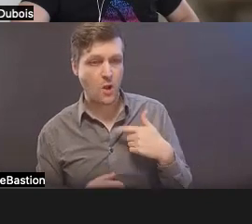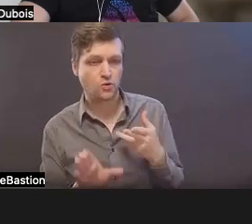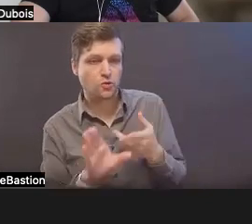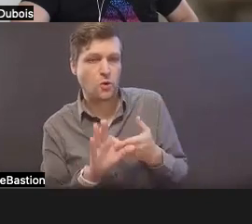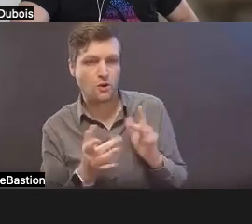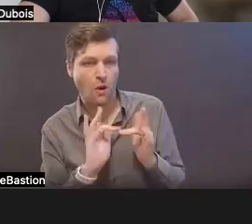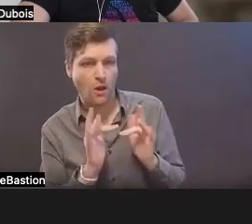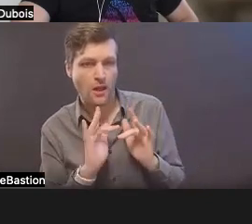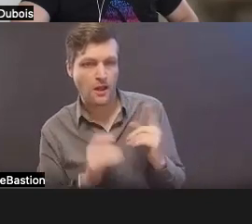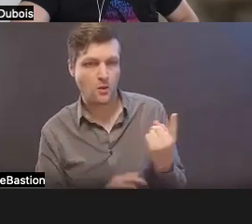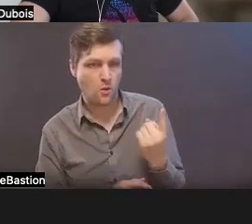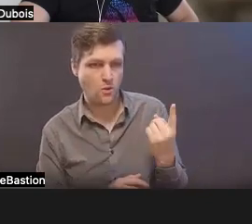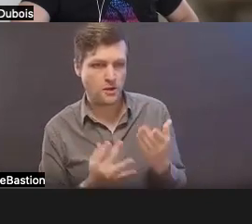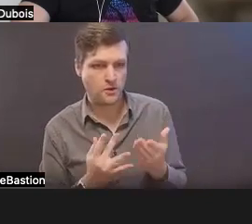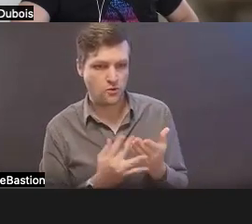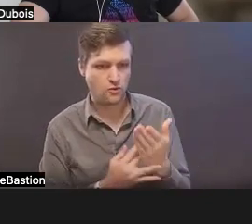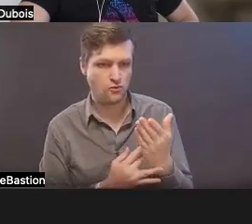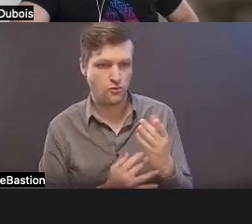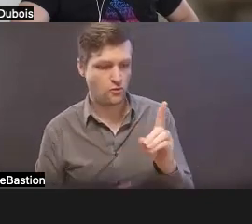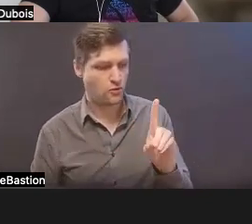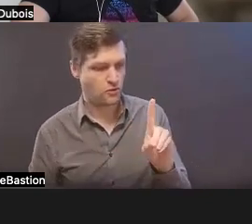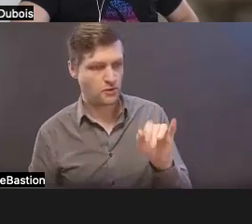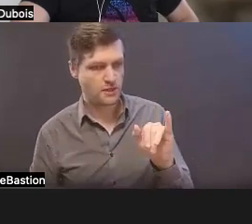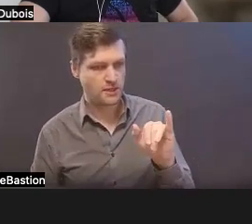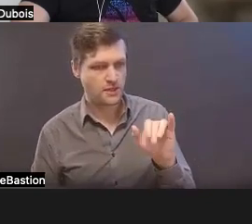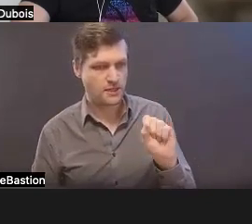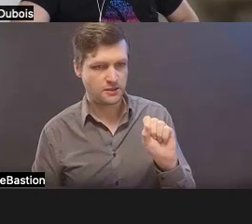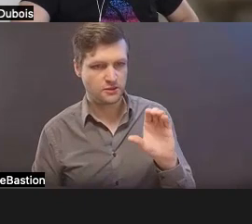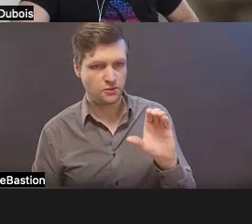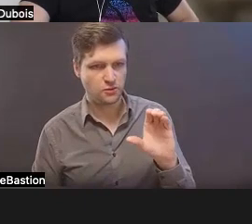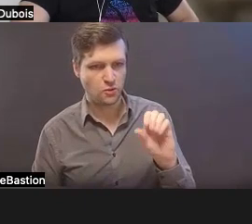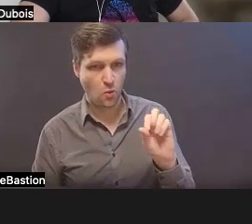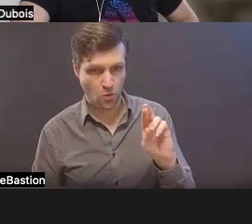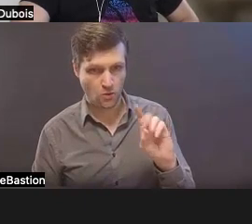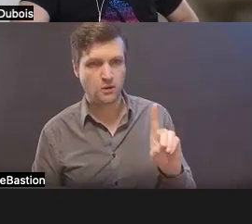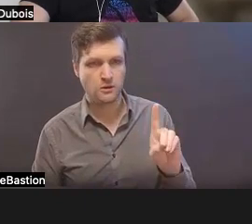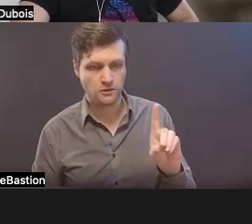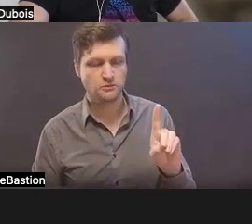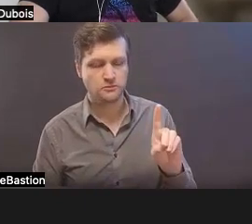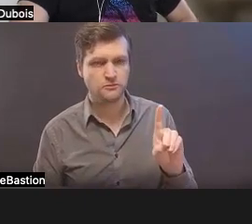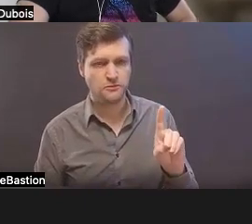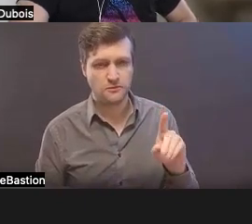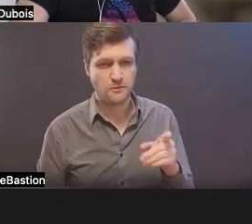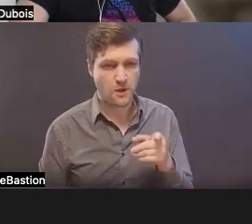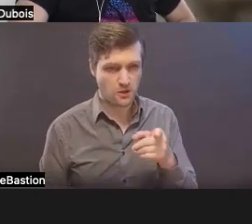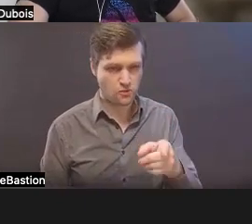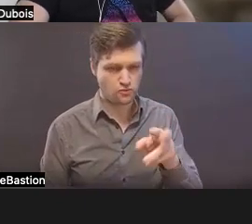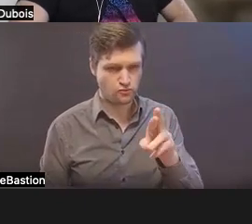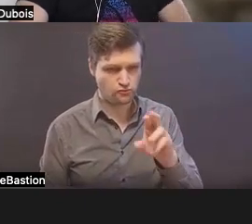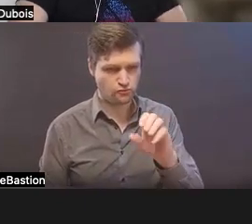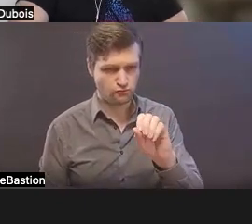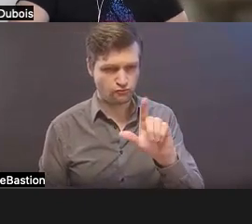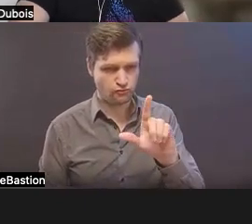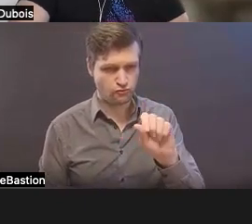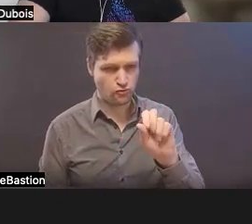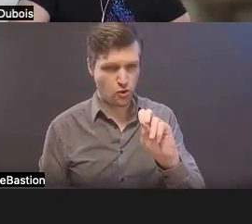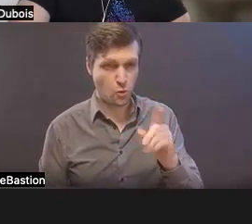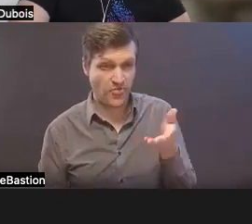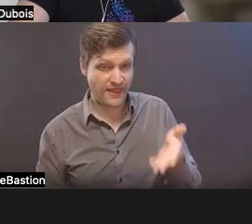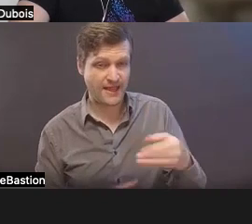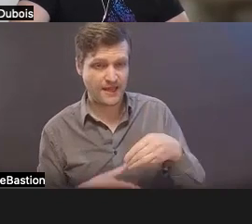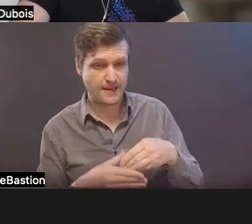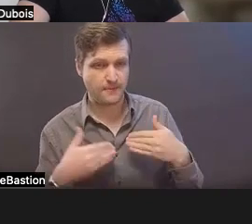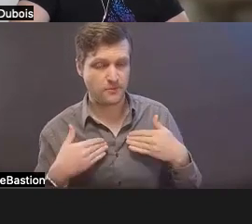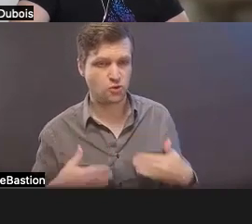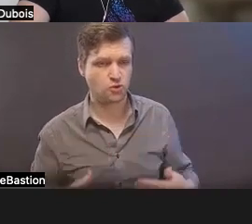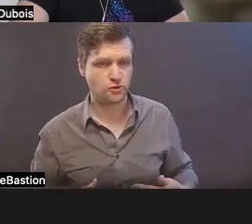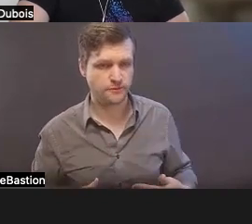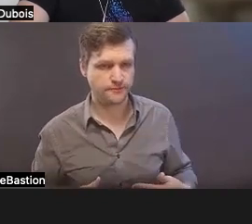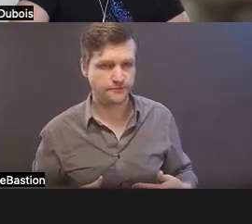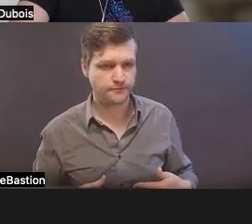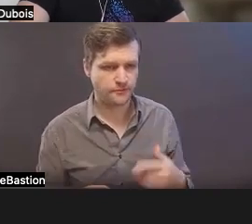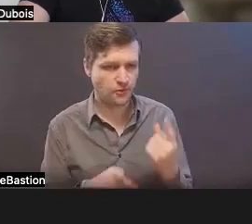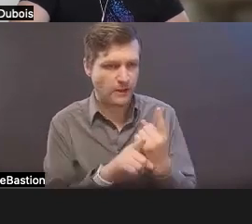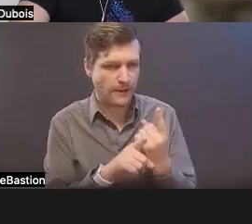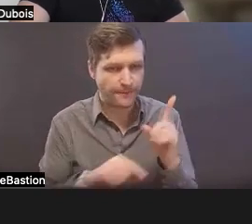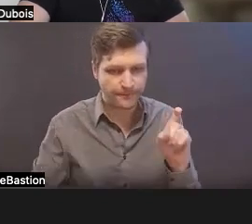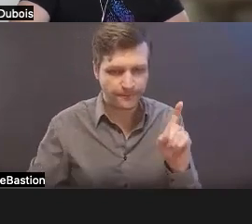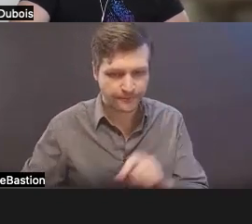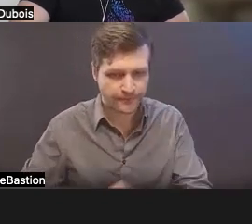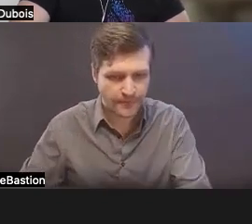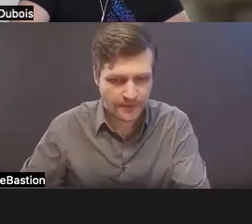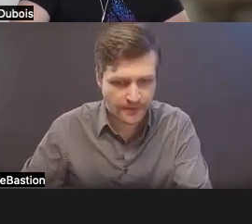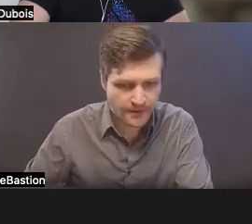That, working only through Discord. Roland, there in person, right? You are there?